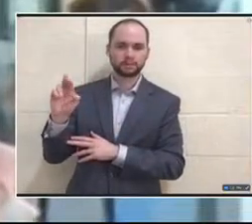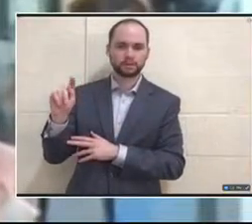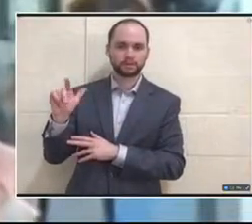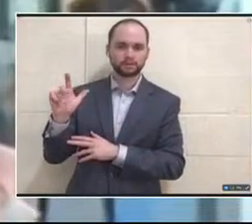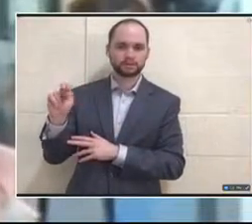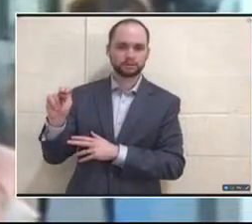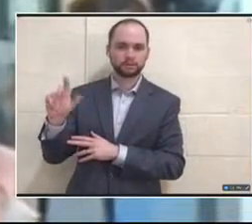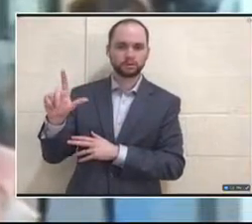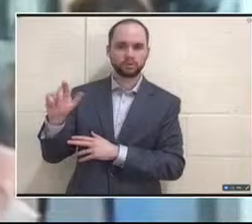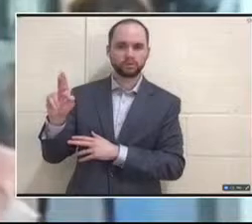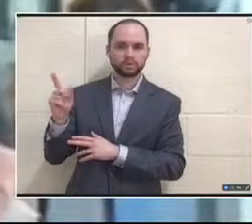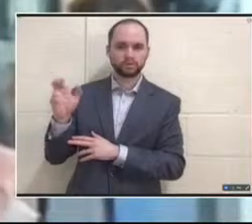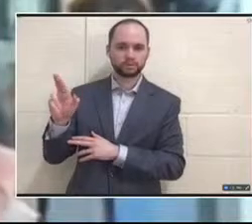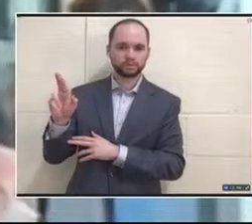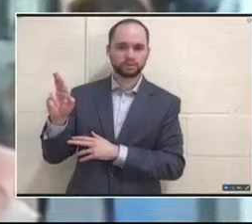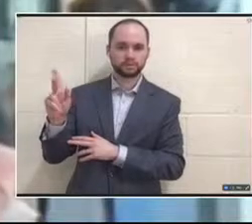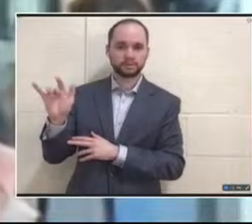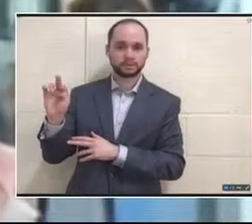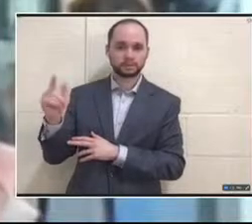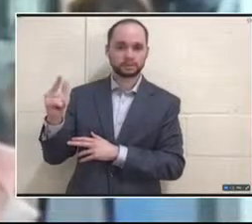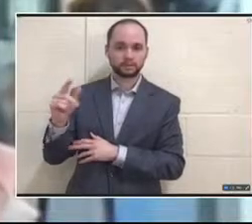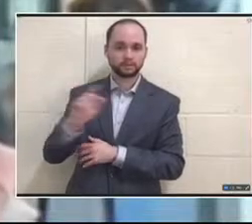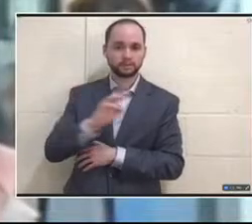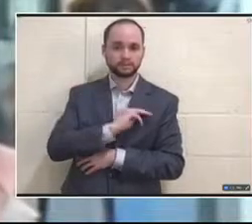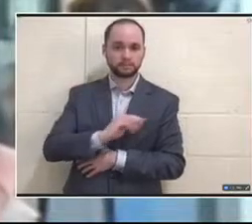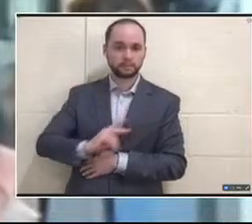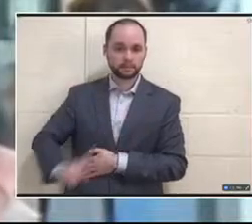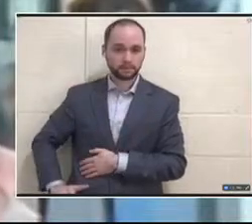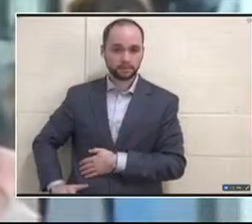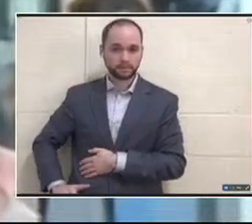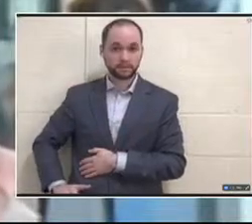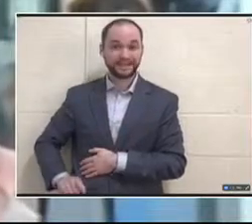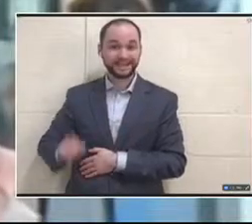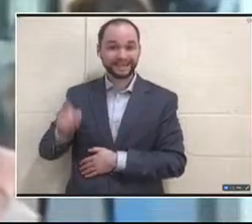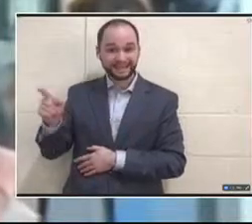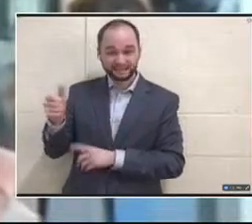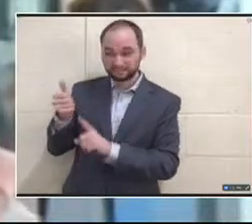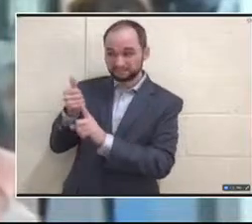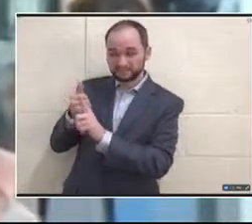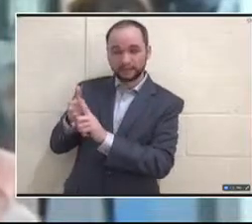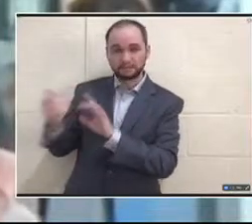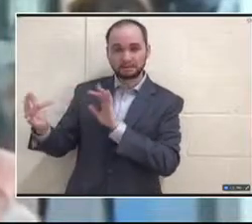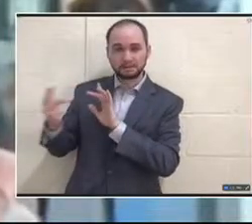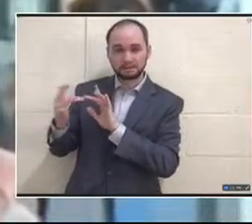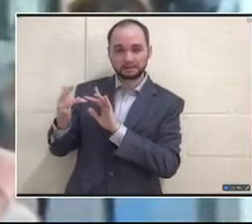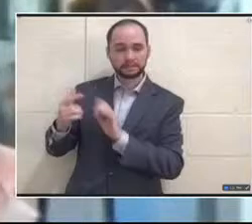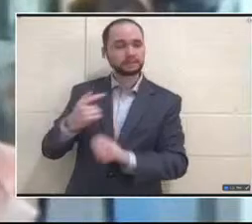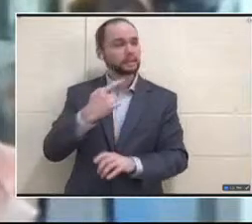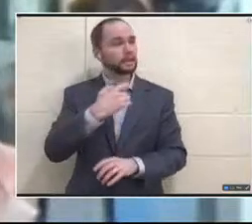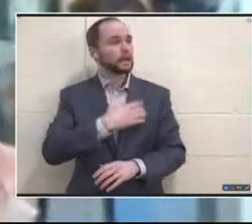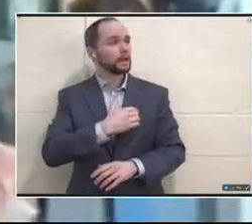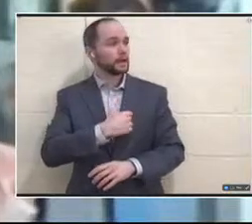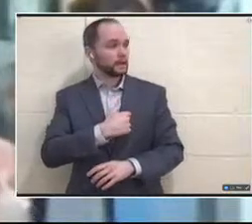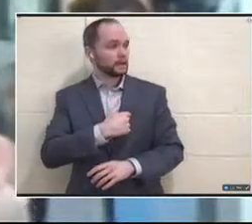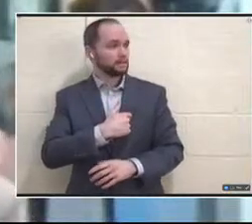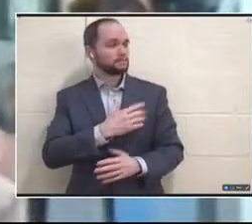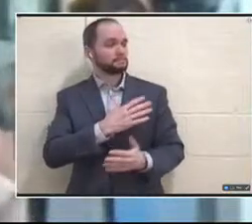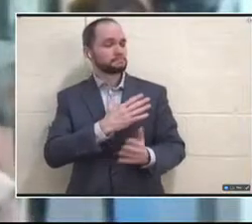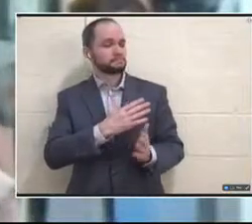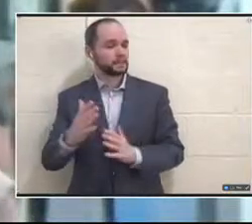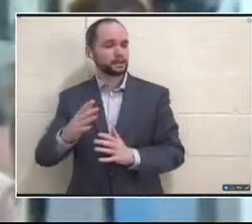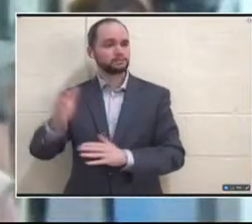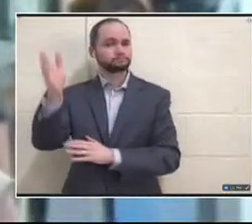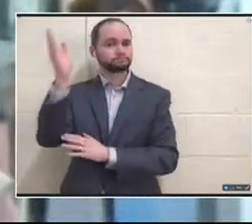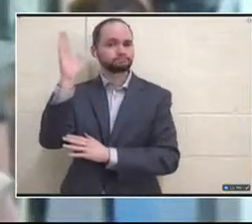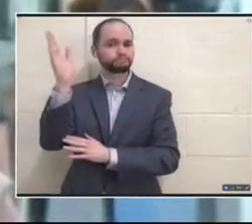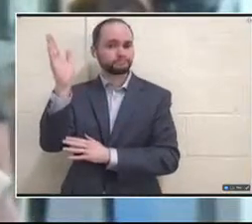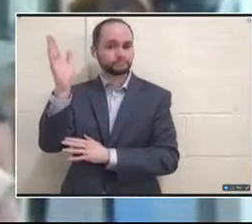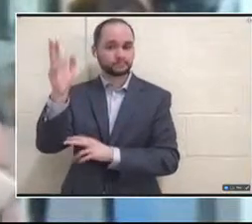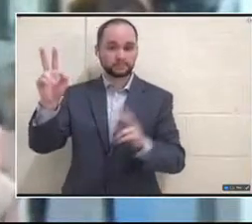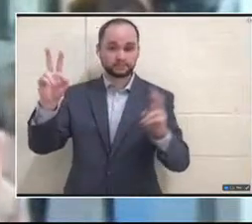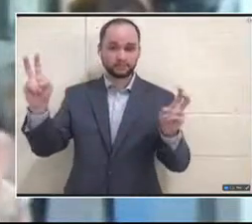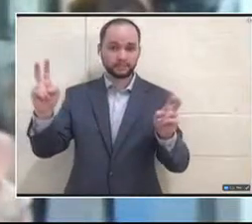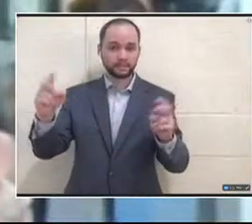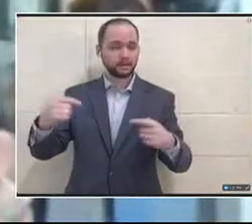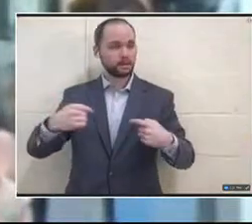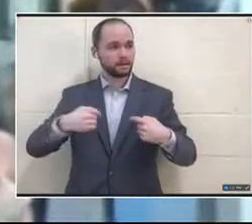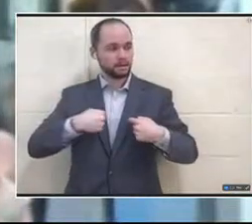I Have a Dream speech. His March on Washington. Though that day was filled with so much